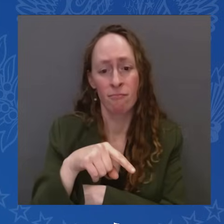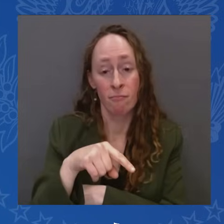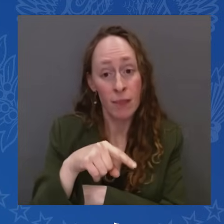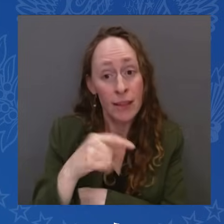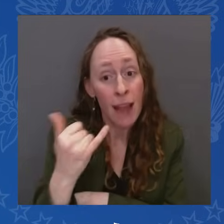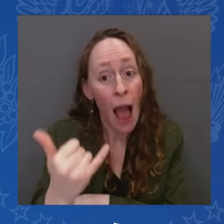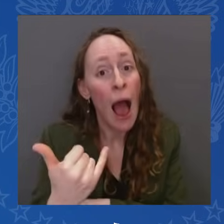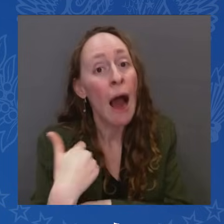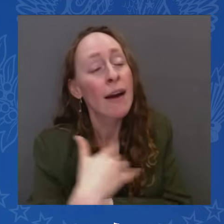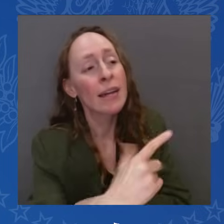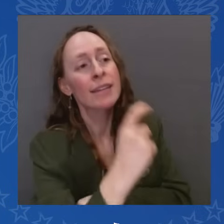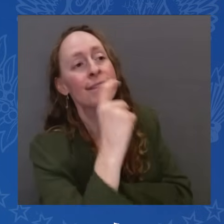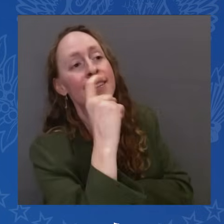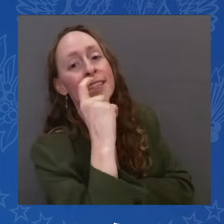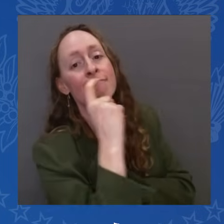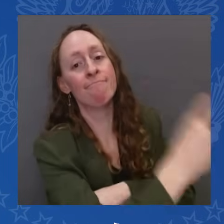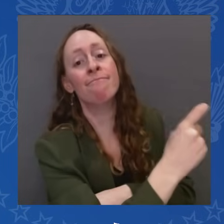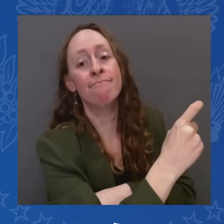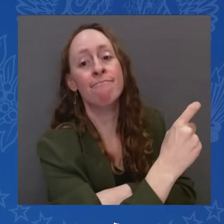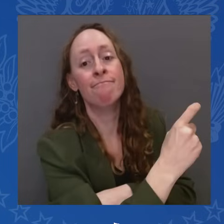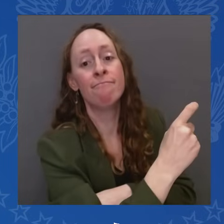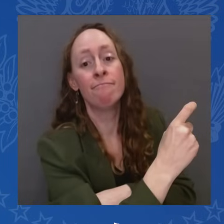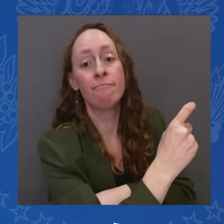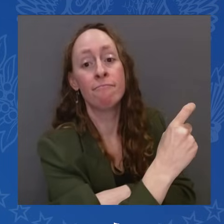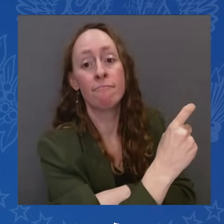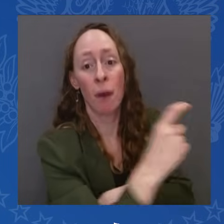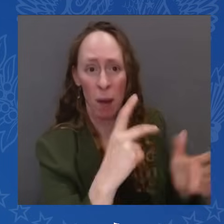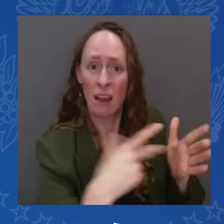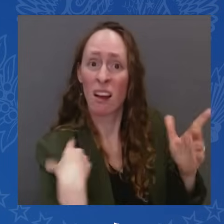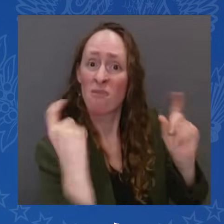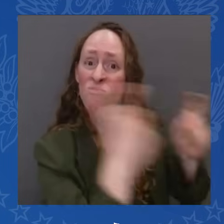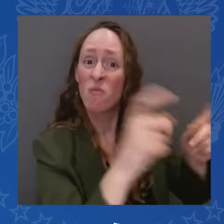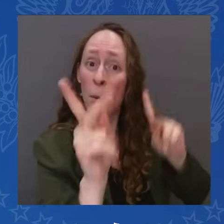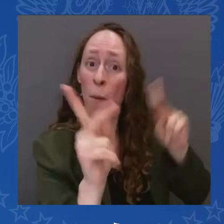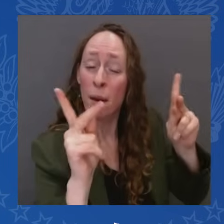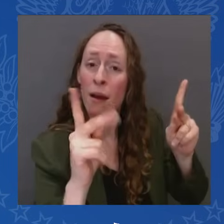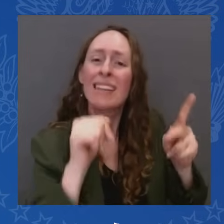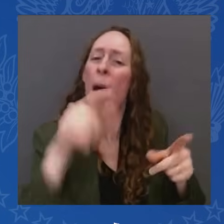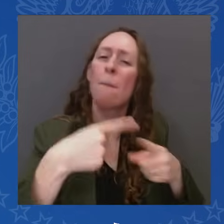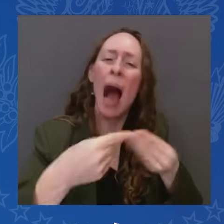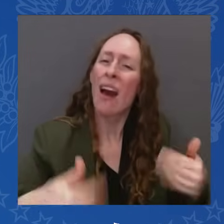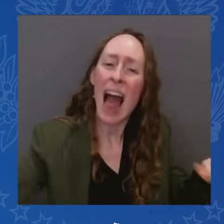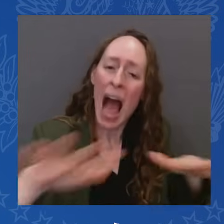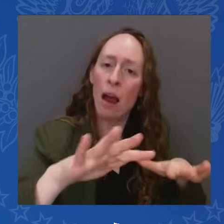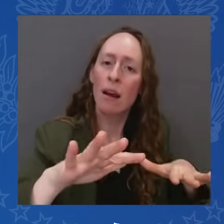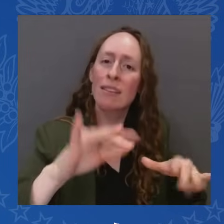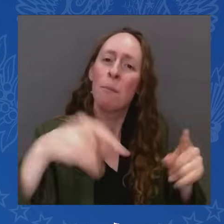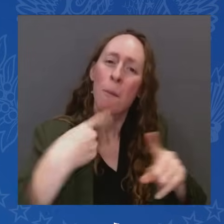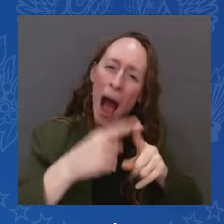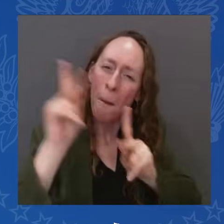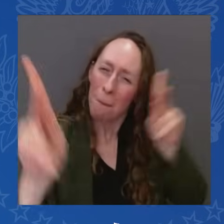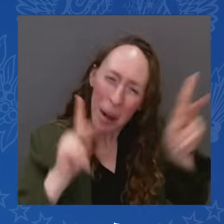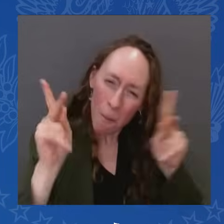That's not a matter of territory. That a matter of lives of families, of children, of their histories.